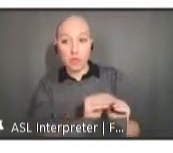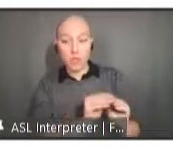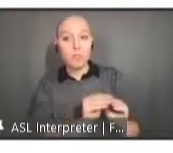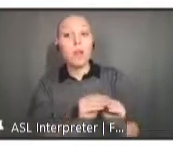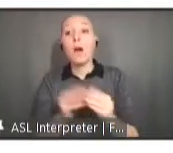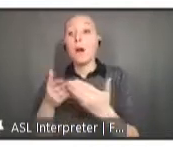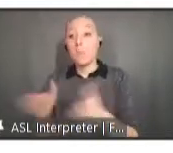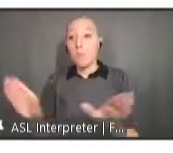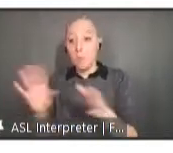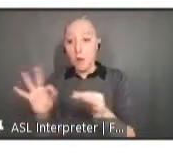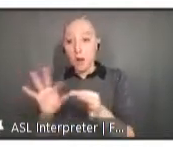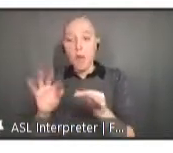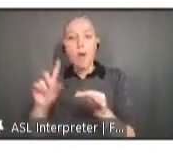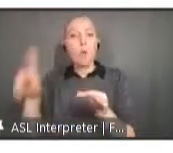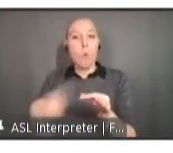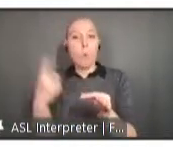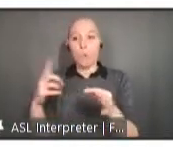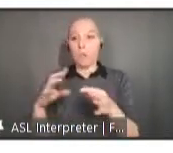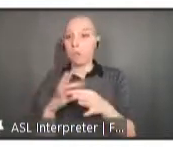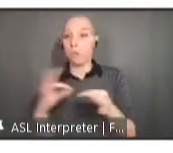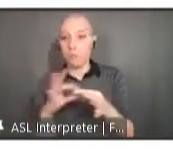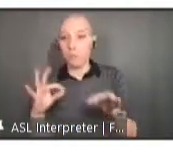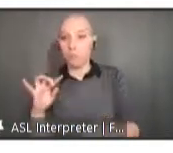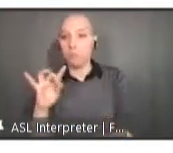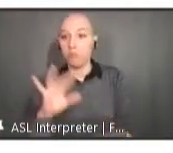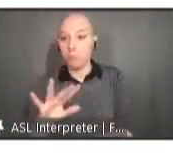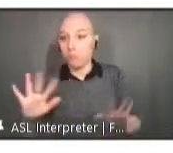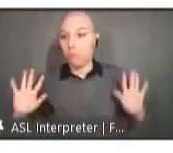The deadline to request a space for public comments during this meeting is passed.